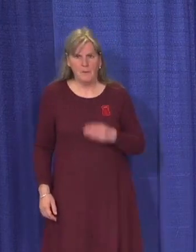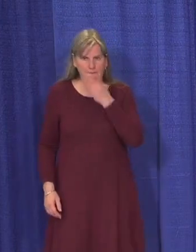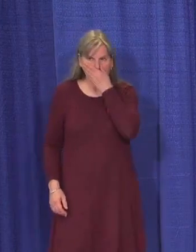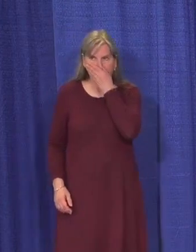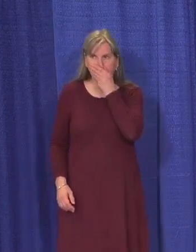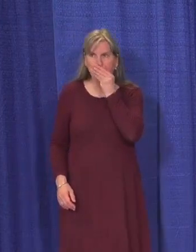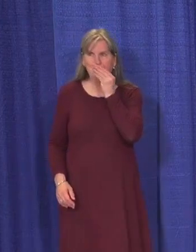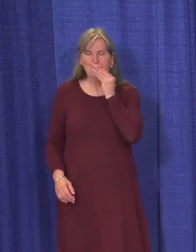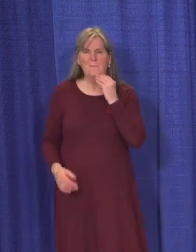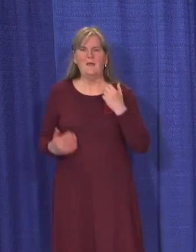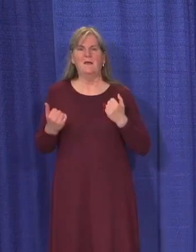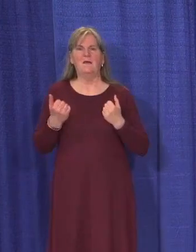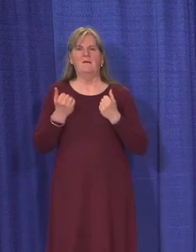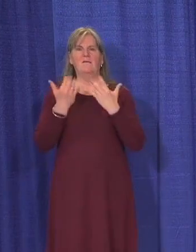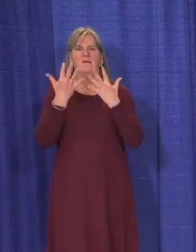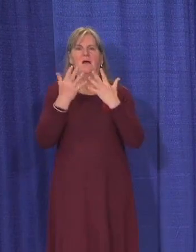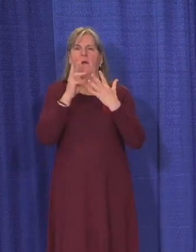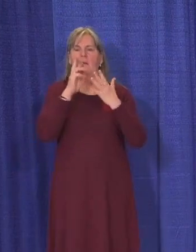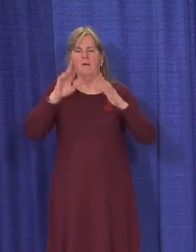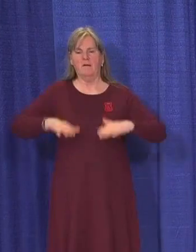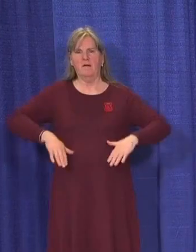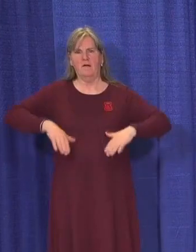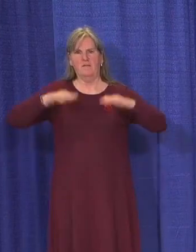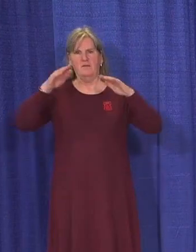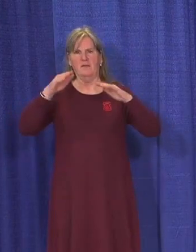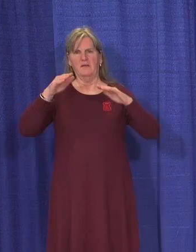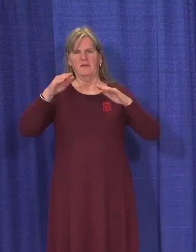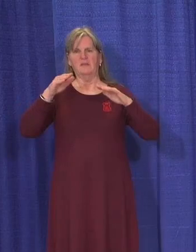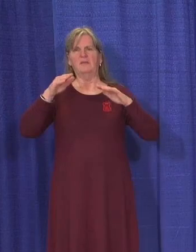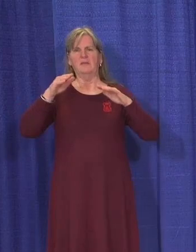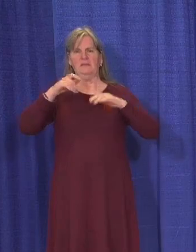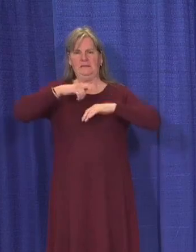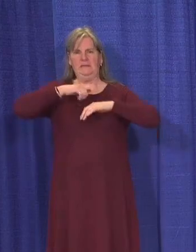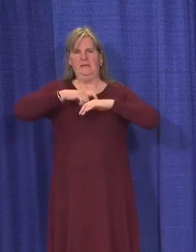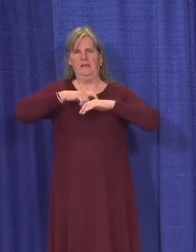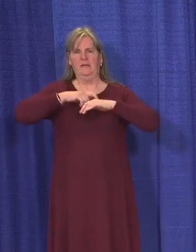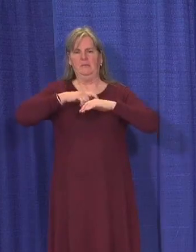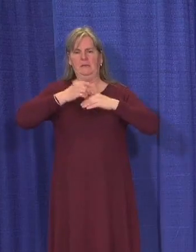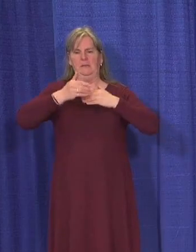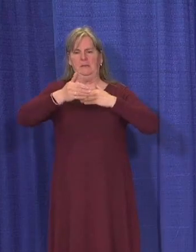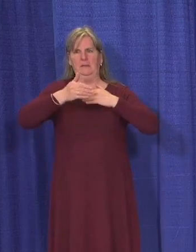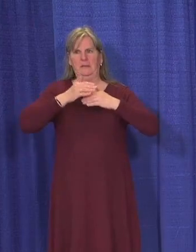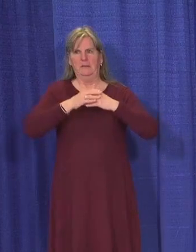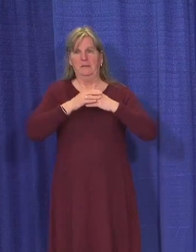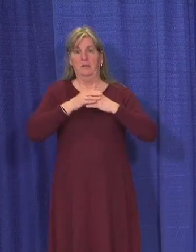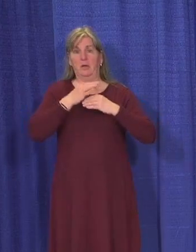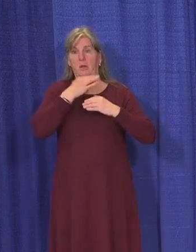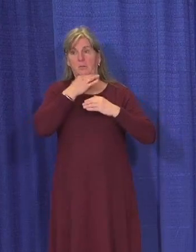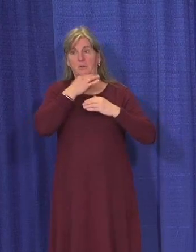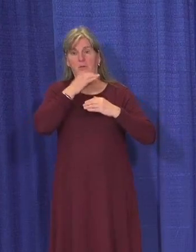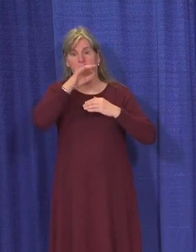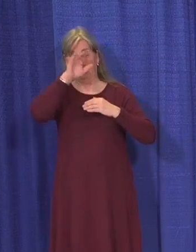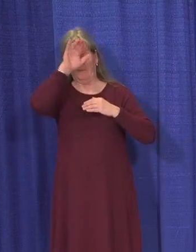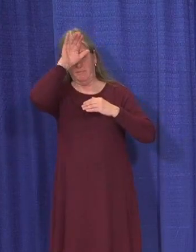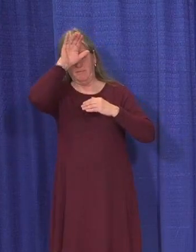and taking some accounts and figuring out how we would do it. Follow-up?